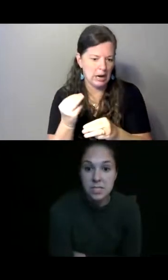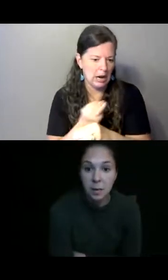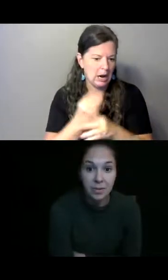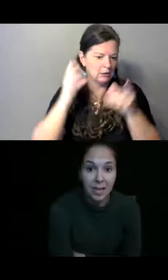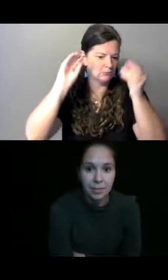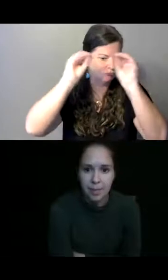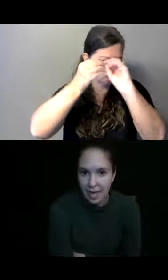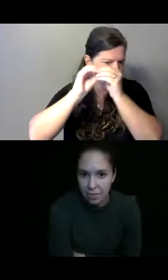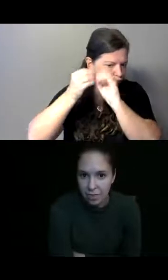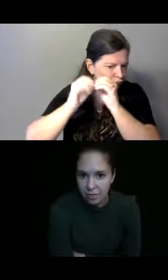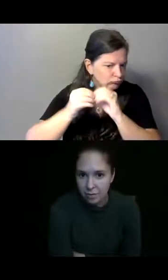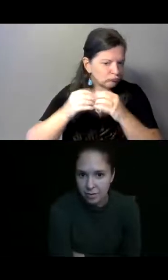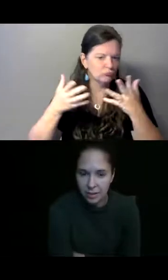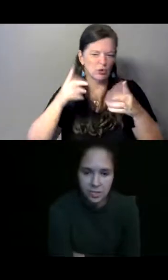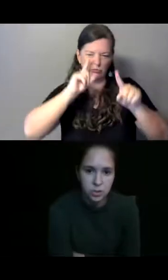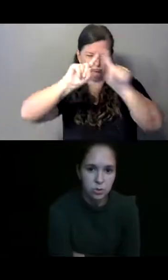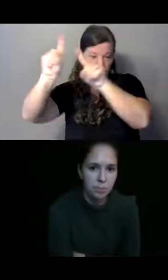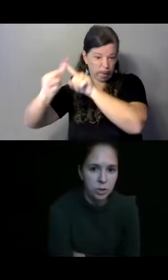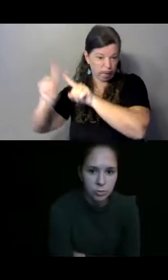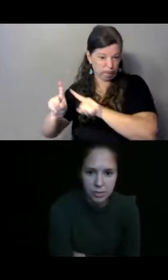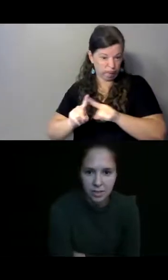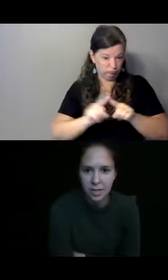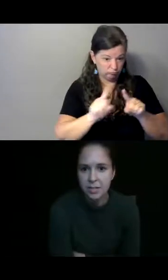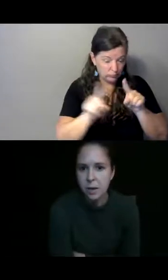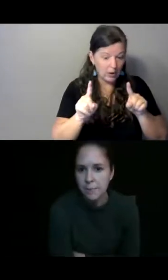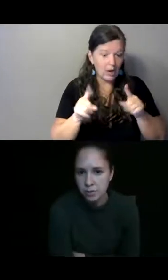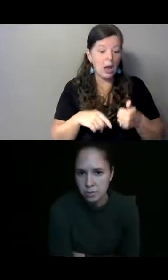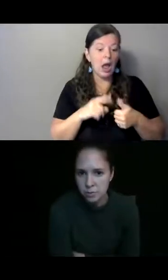Some like math. They like to compute. They like numbers.